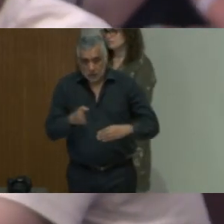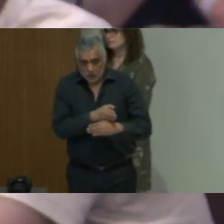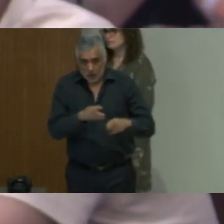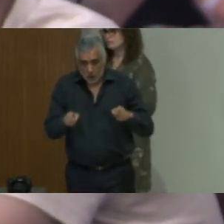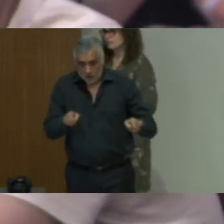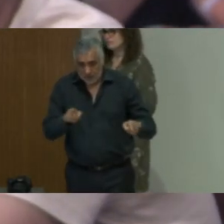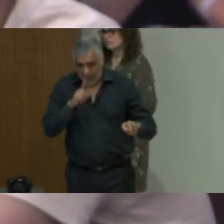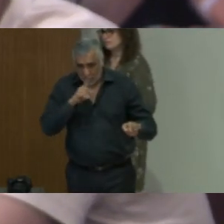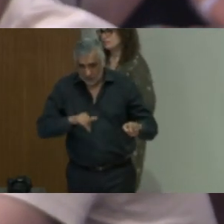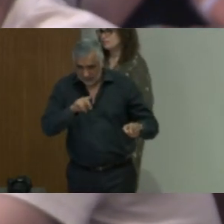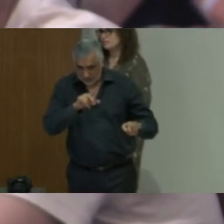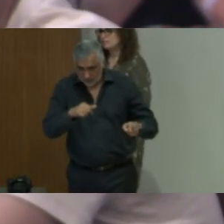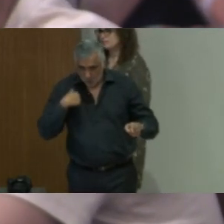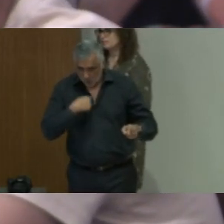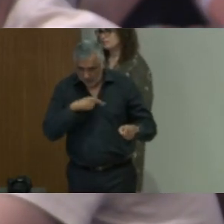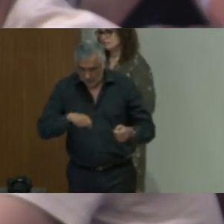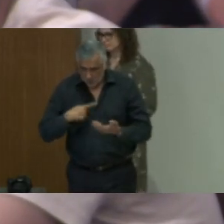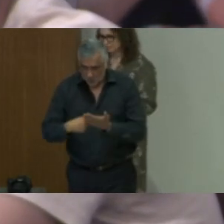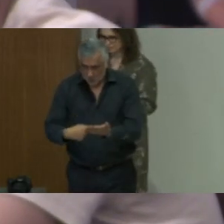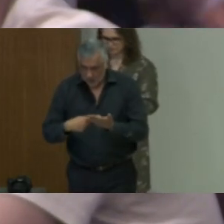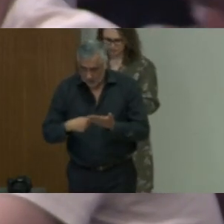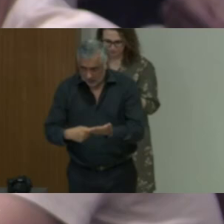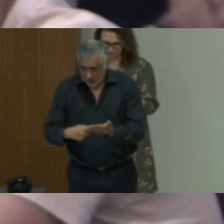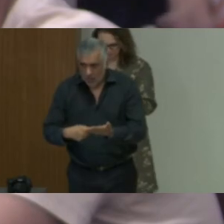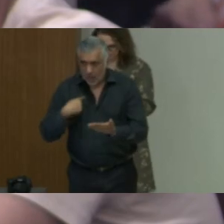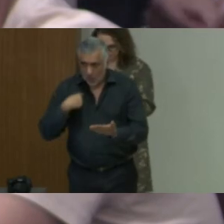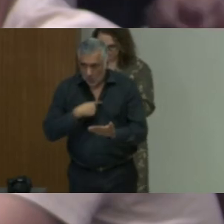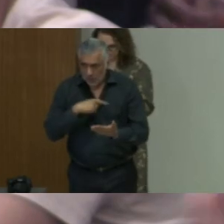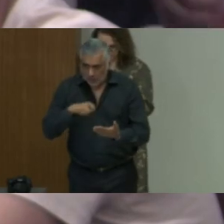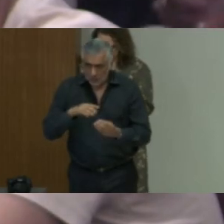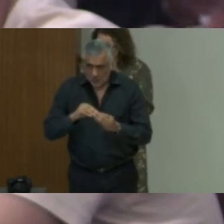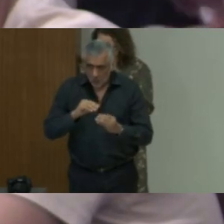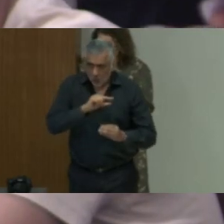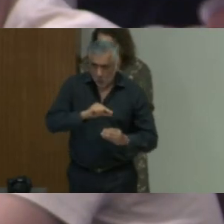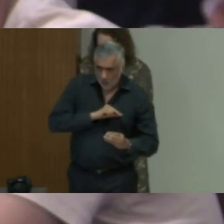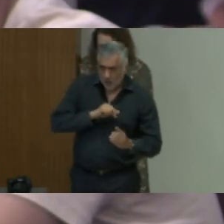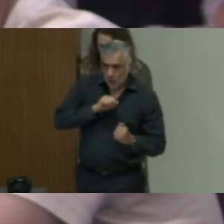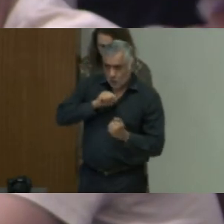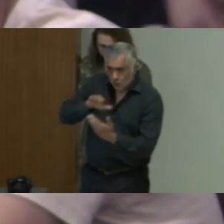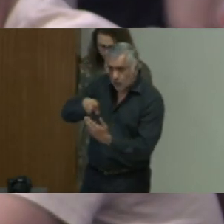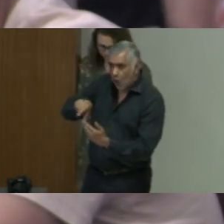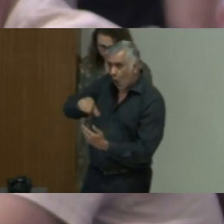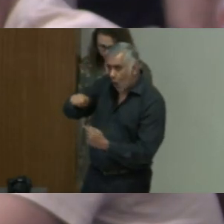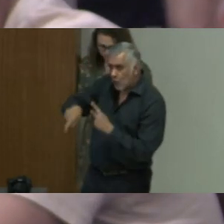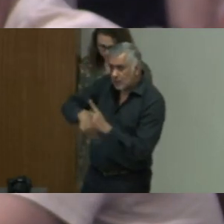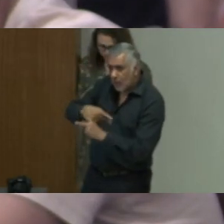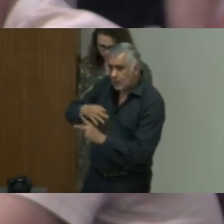that we need to address, and will make us more qualified to address other types of us and them